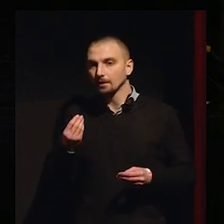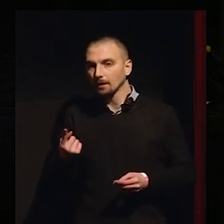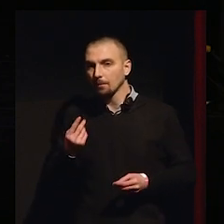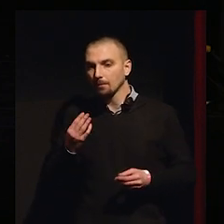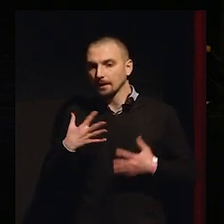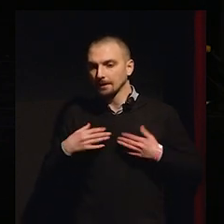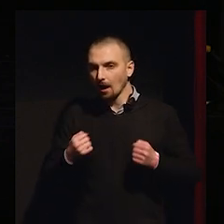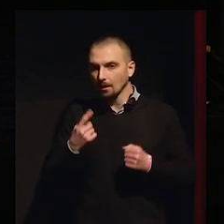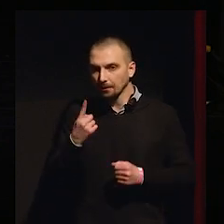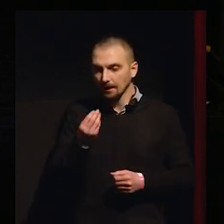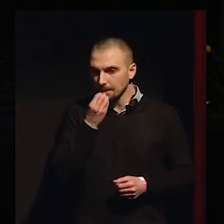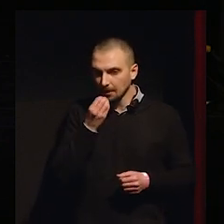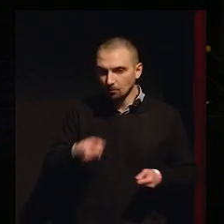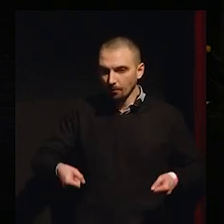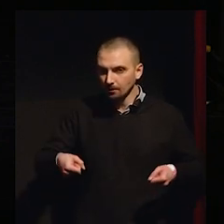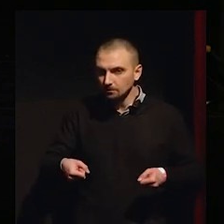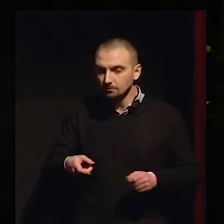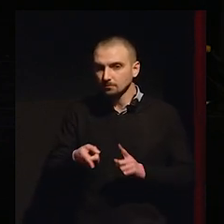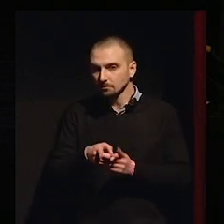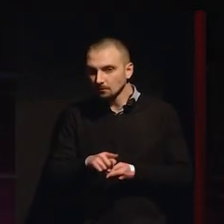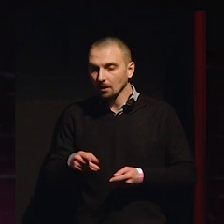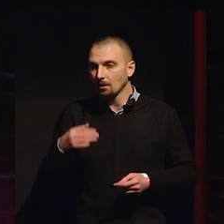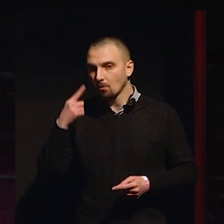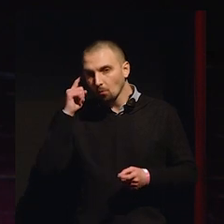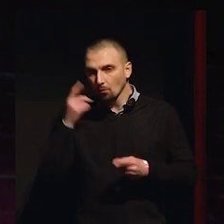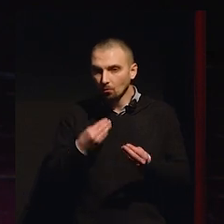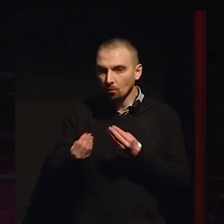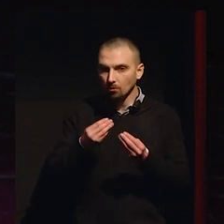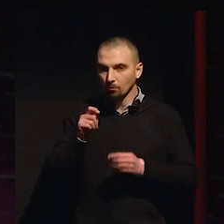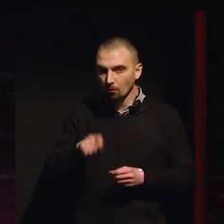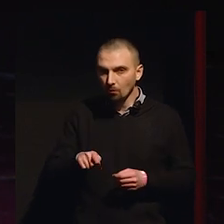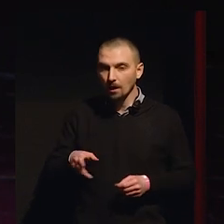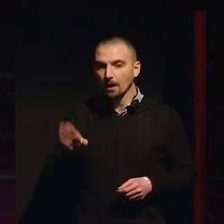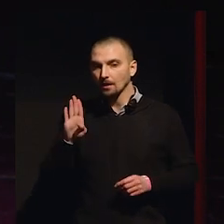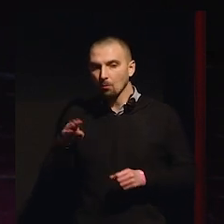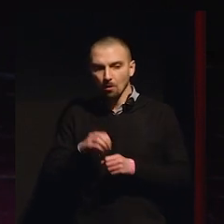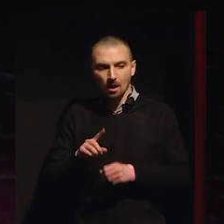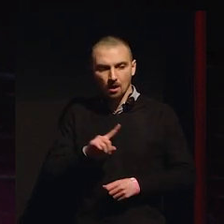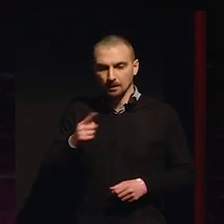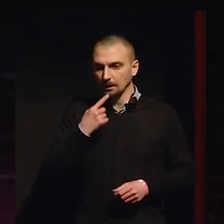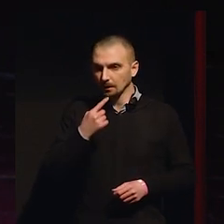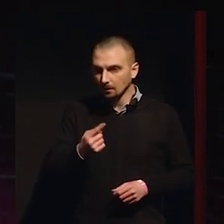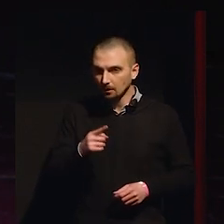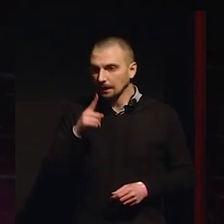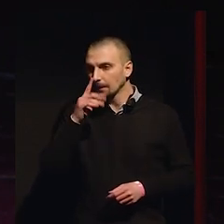and healthy meals, even if a household gets the minimum wage. Sometimes it was the Democratic Objection Movement, sometimes Vote & Beyond,